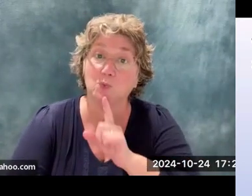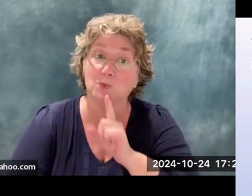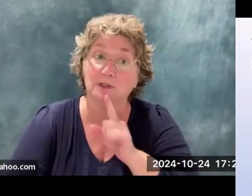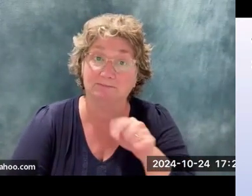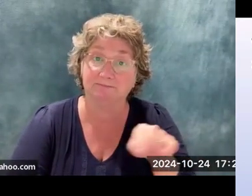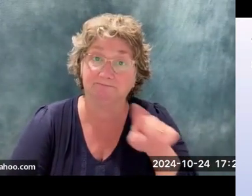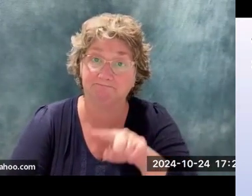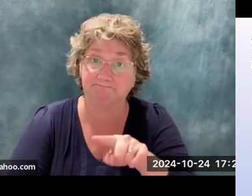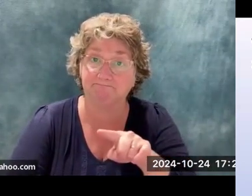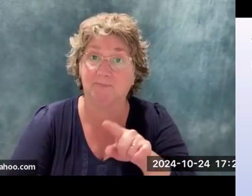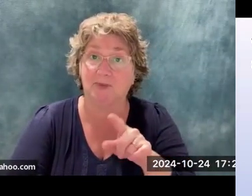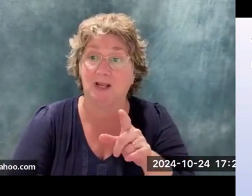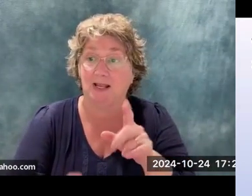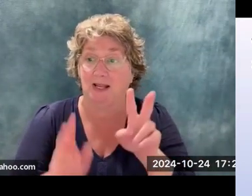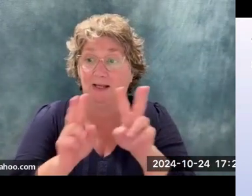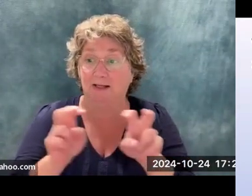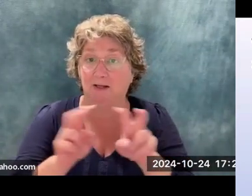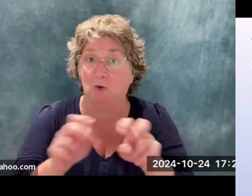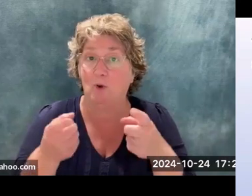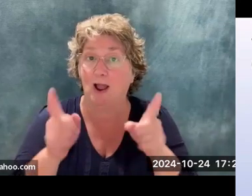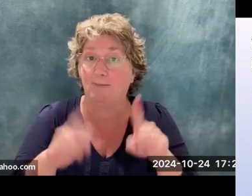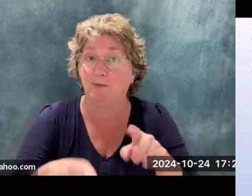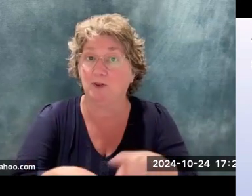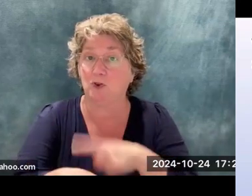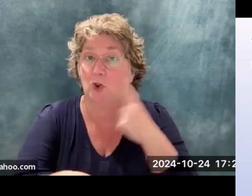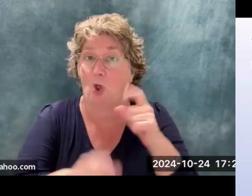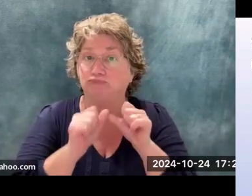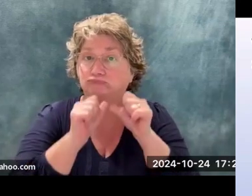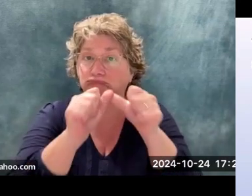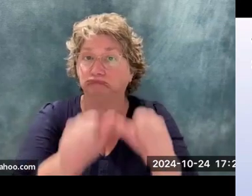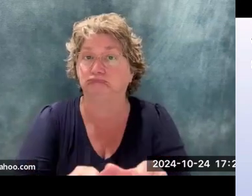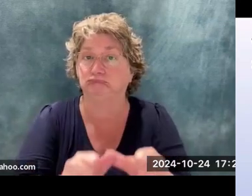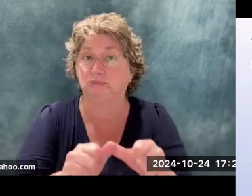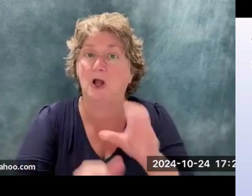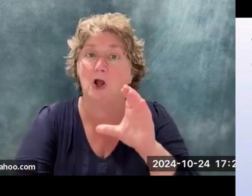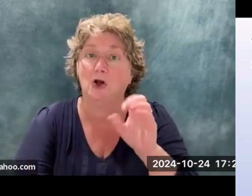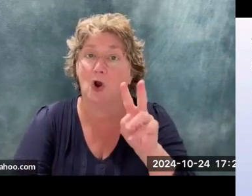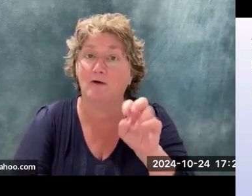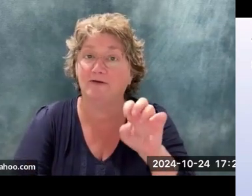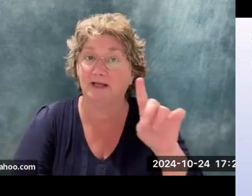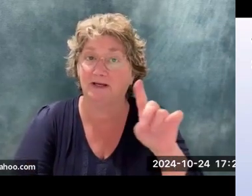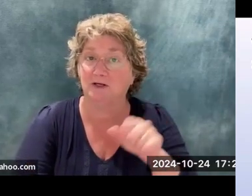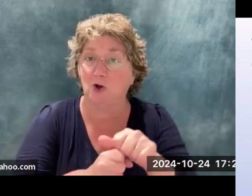they took a look at more than half a million unvaccinated and 84,000 vaccinated